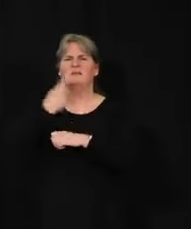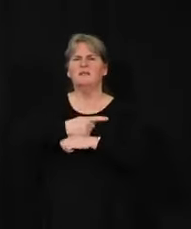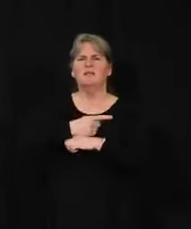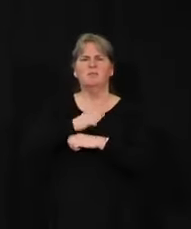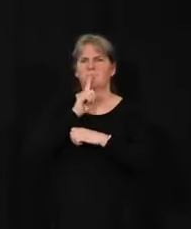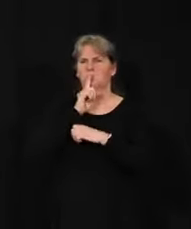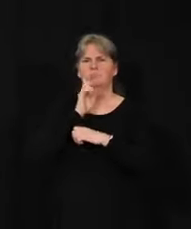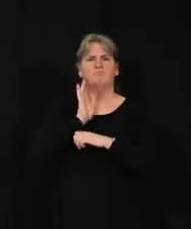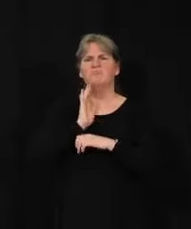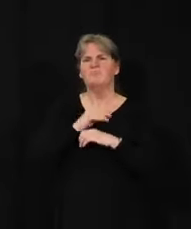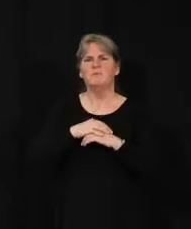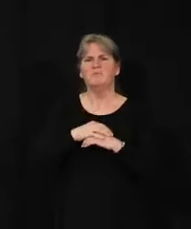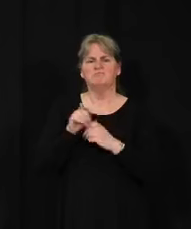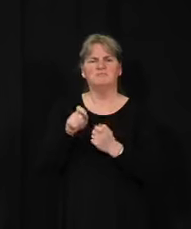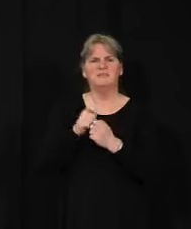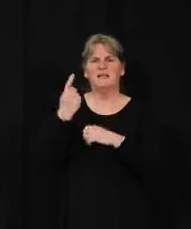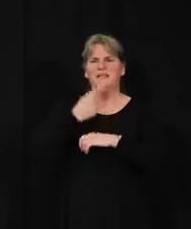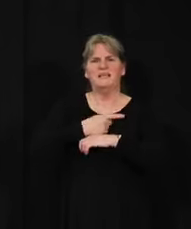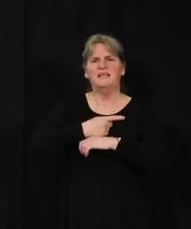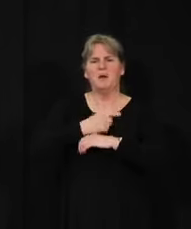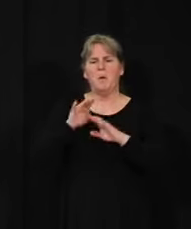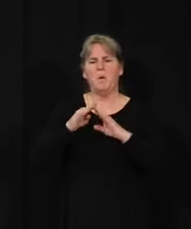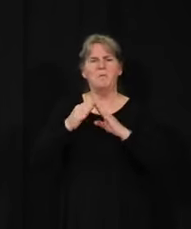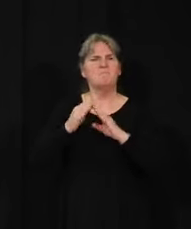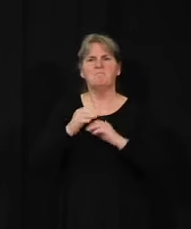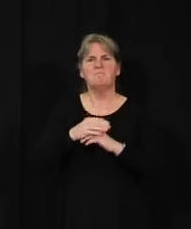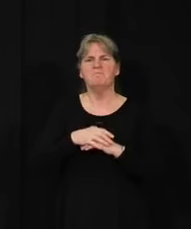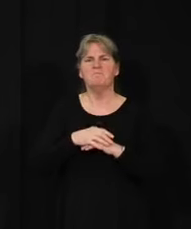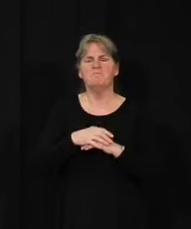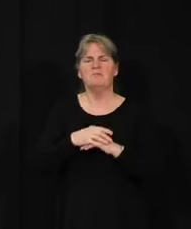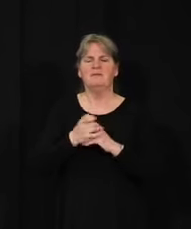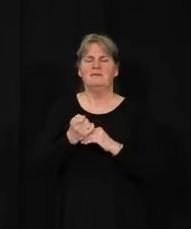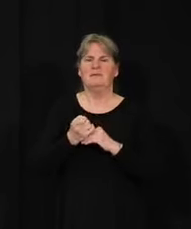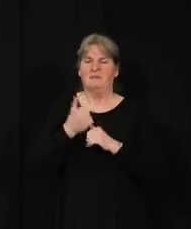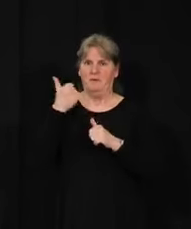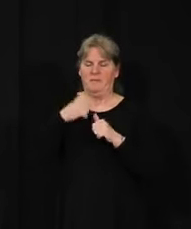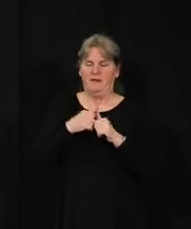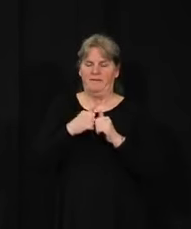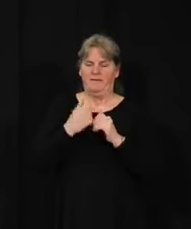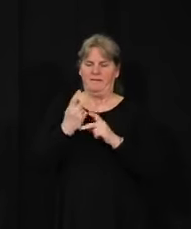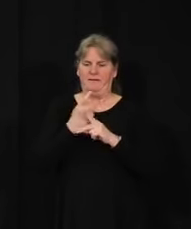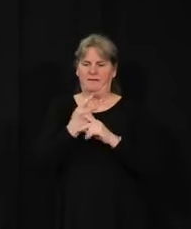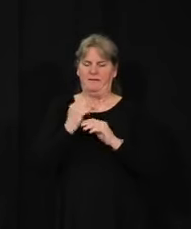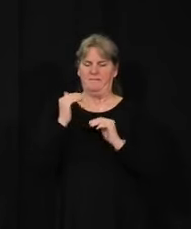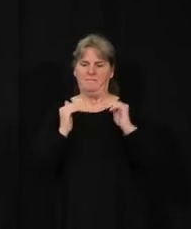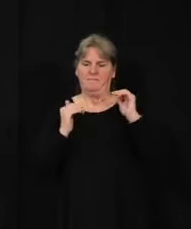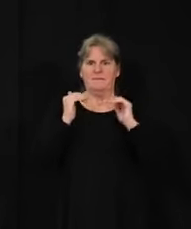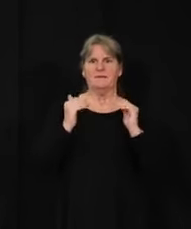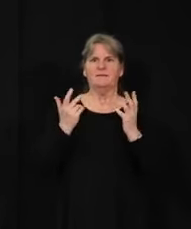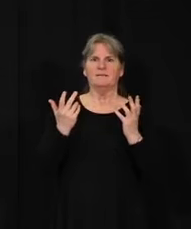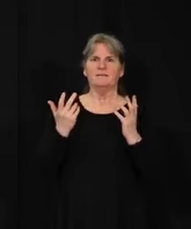announce at this point. Again, it is that balance between making sure that we